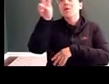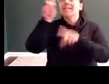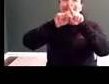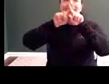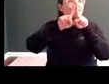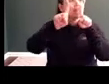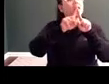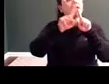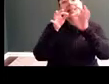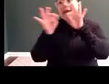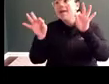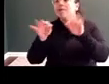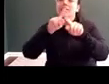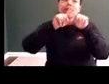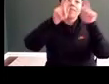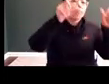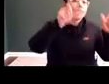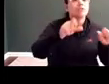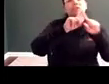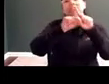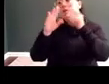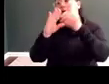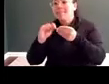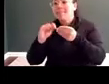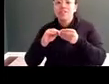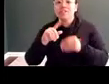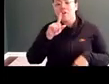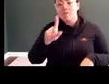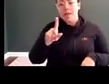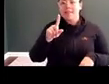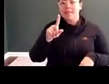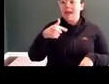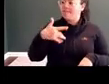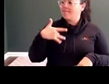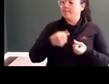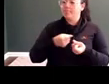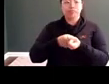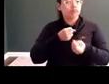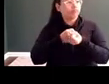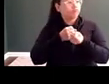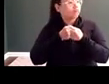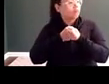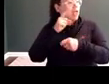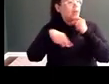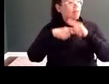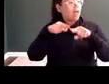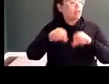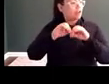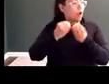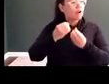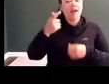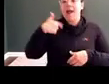and these messages of no hate just love, how can you not be reconfirmed about who the organization is, and that they want you there, and they're excited that you're a part